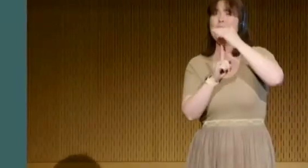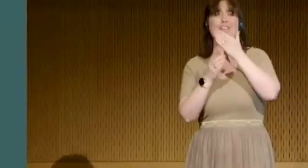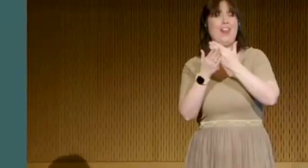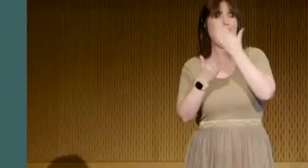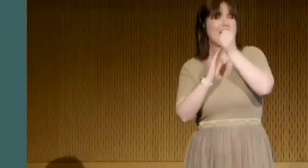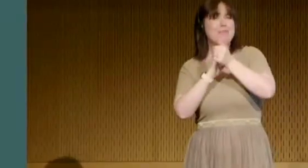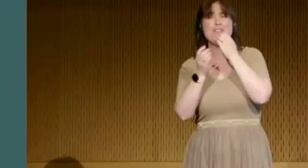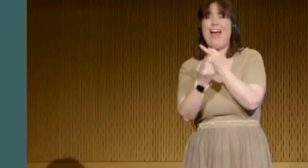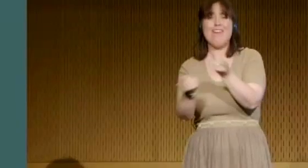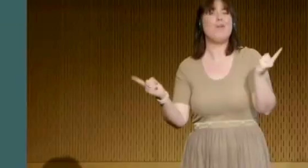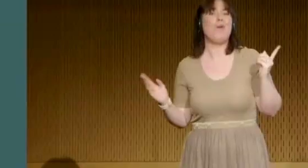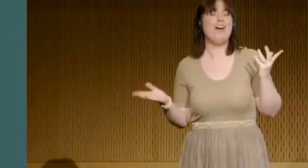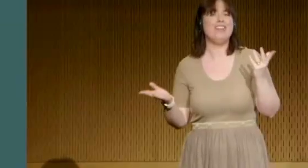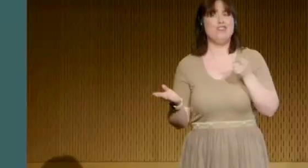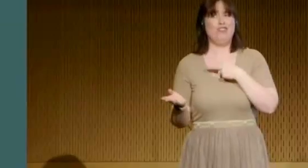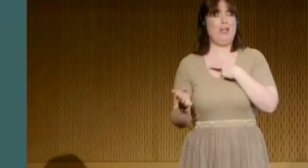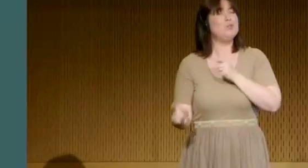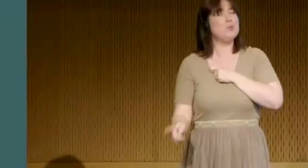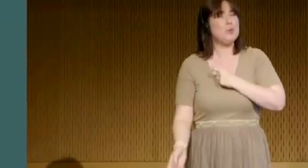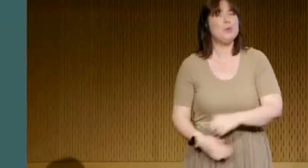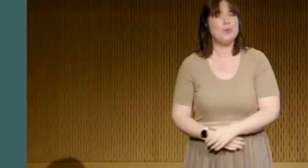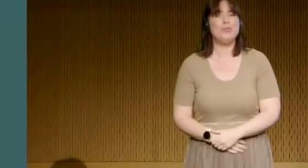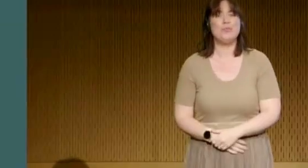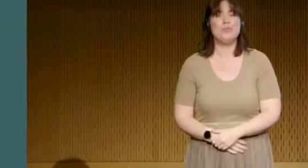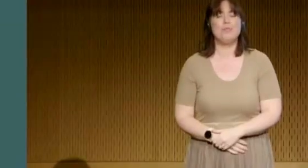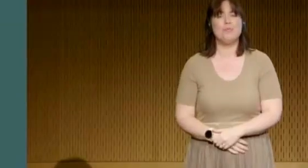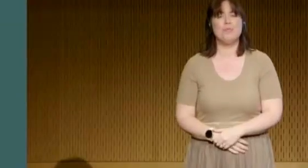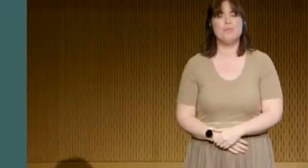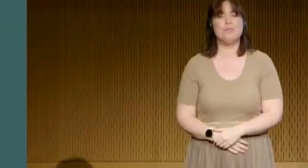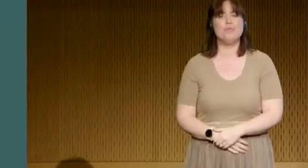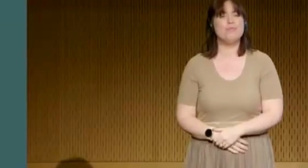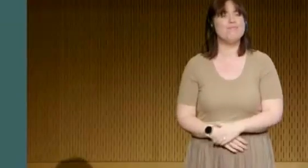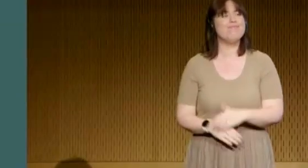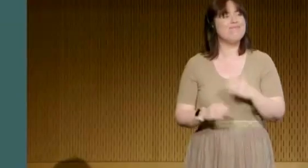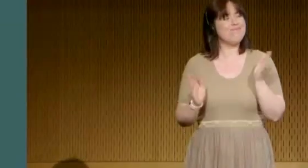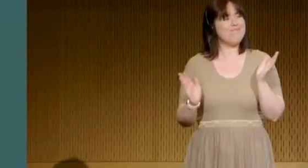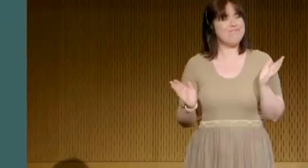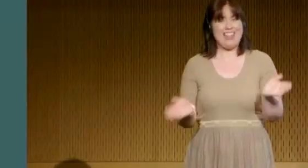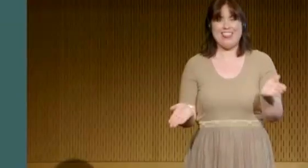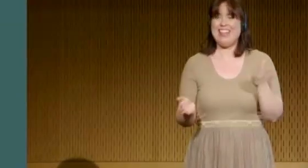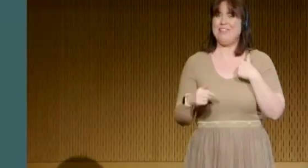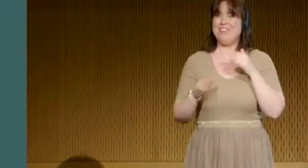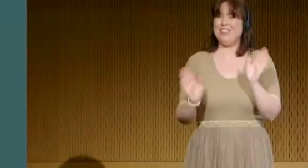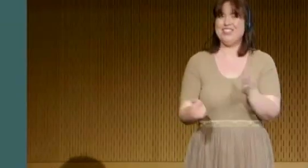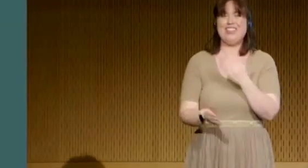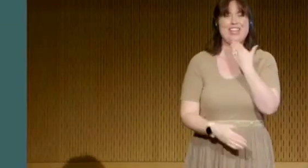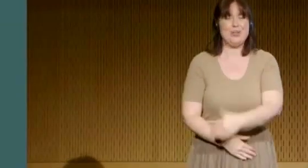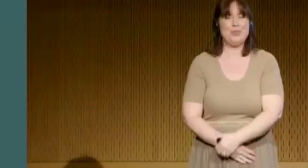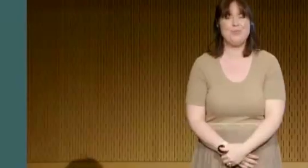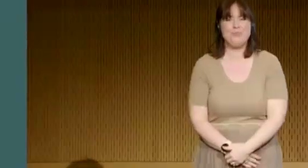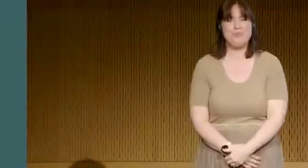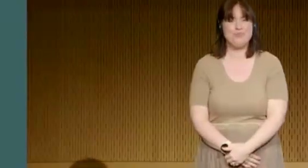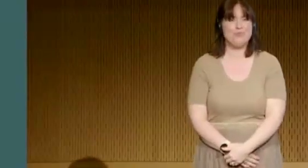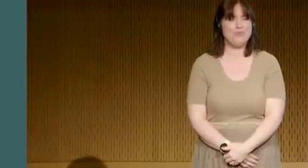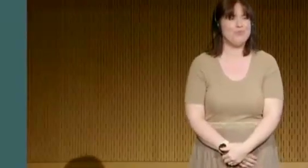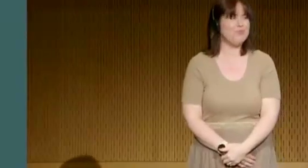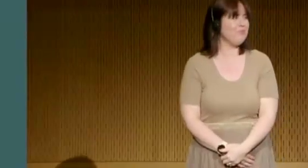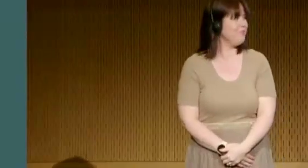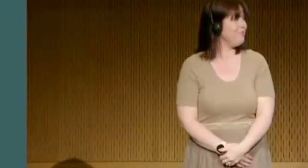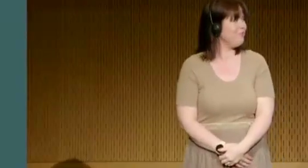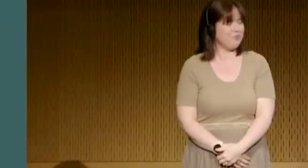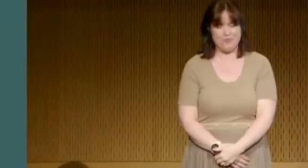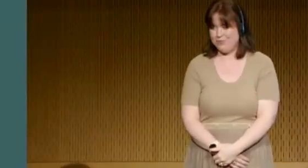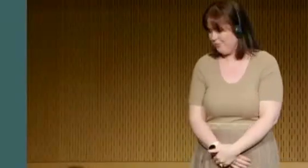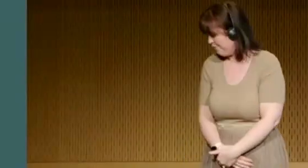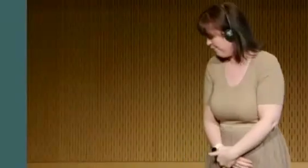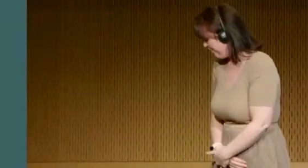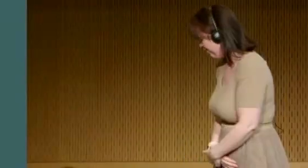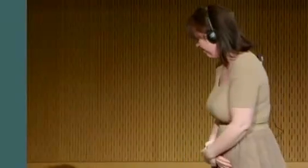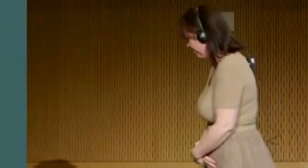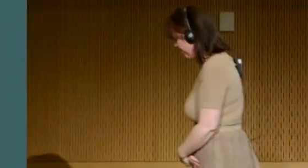has is really what I have found to work. So yeah that's I think that's me. Thanks a million.